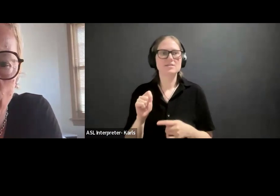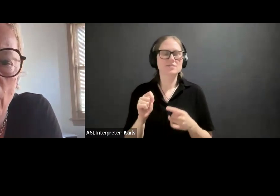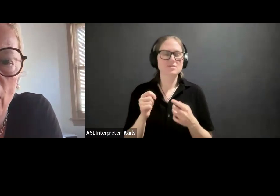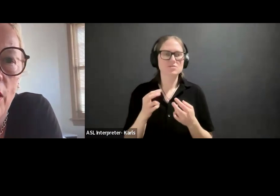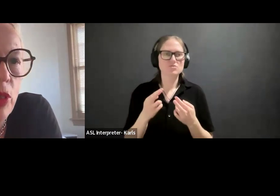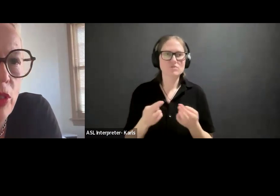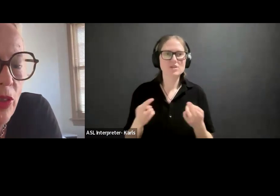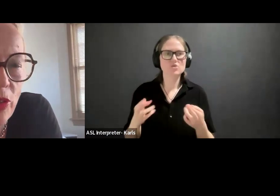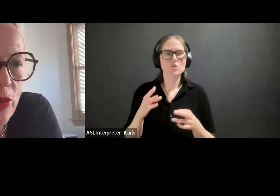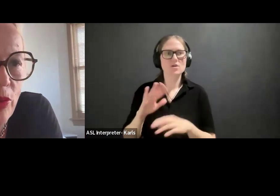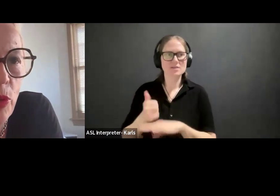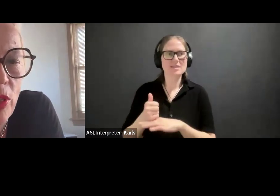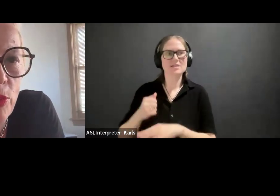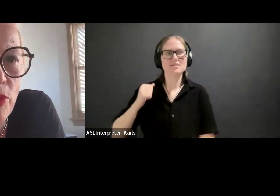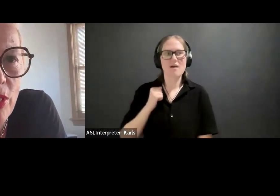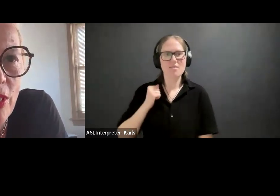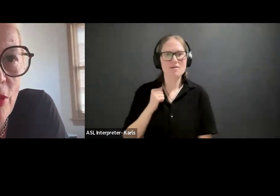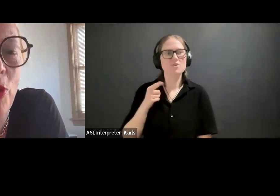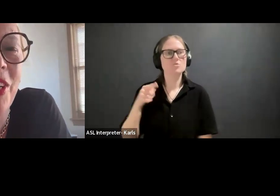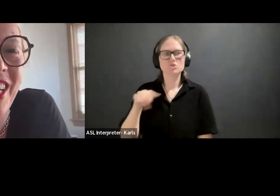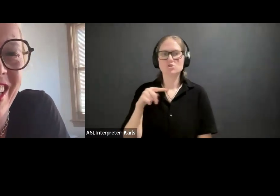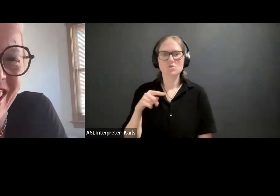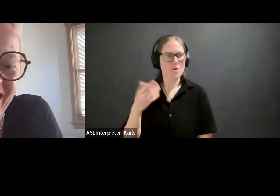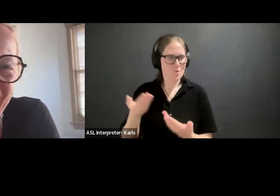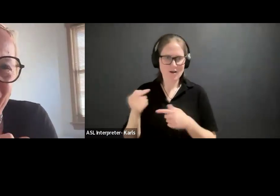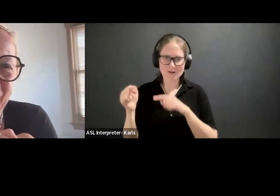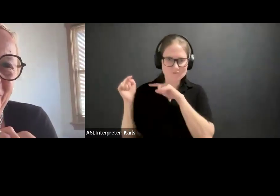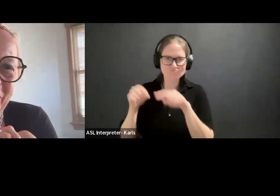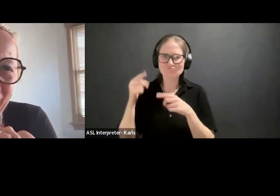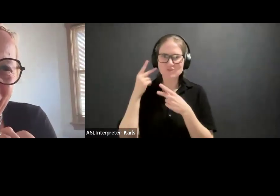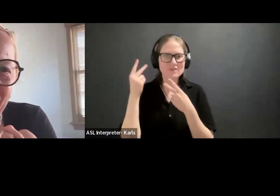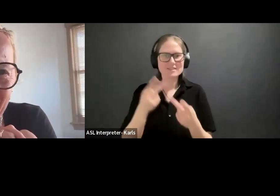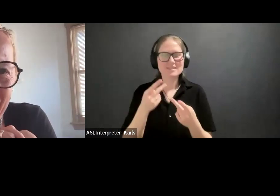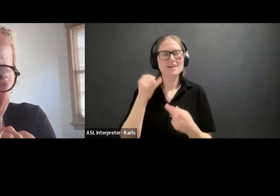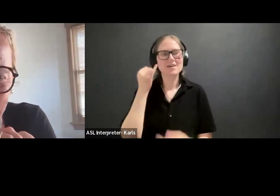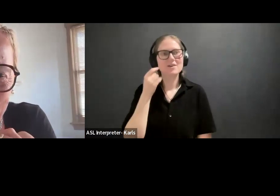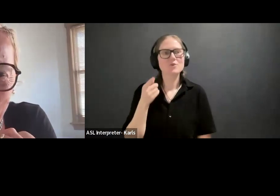Which you're all very welcome to visit if you… if you are keen to do so.